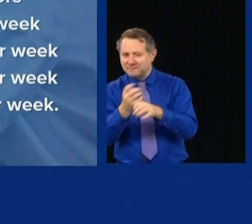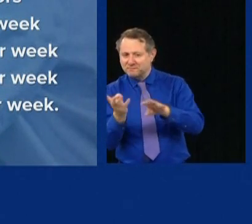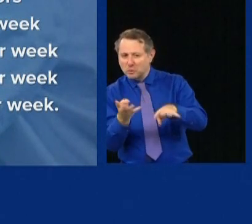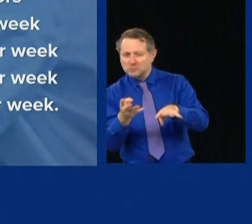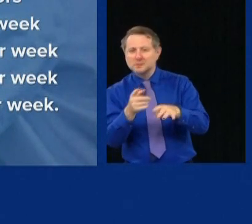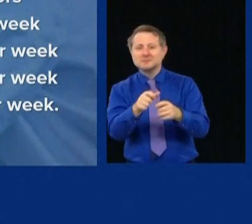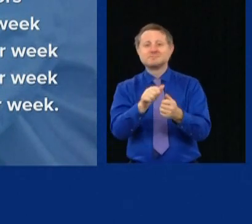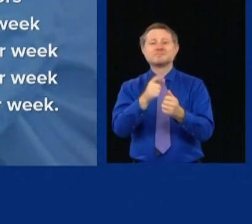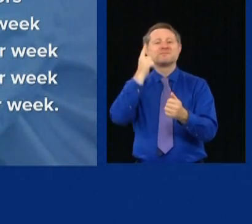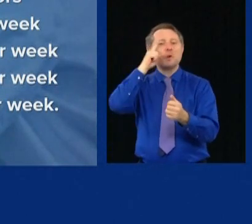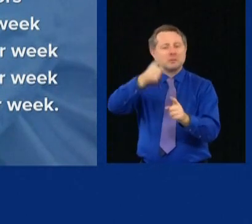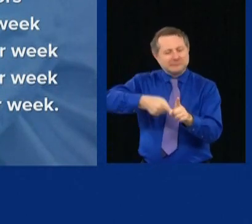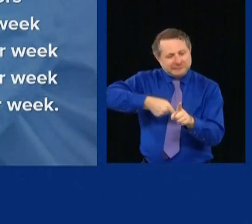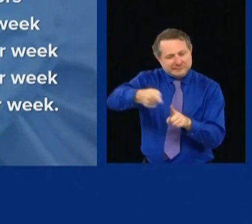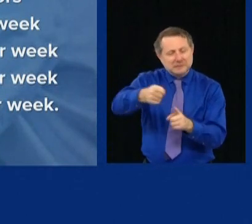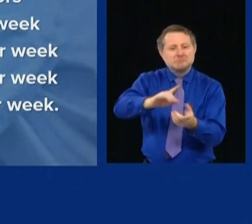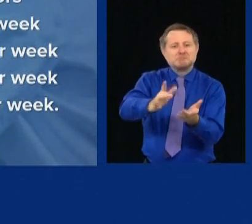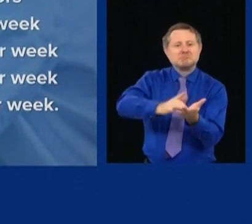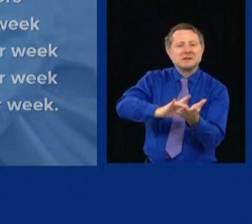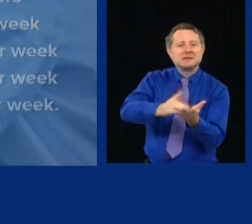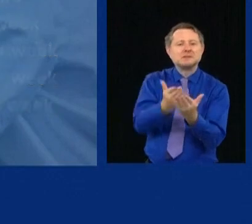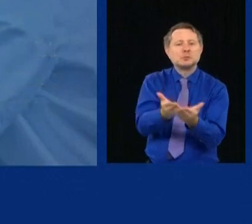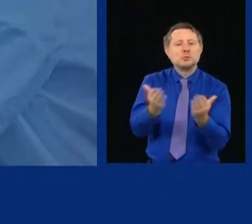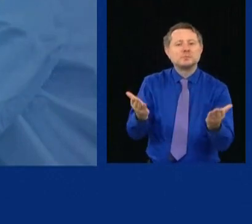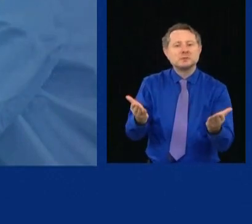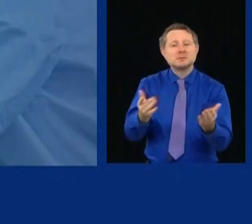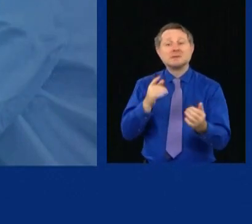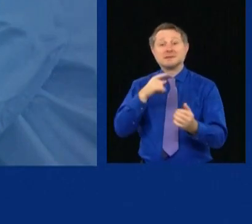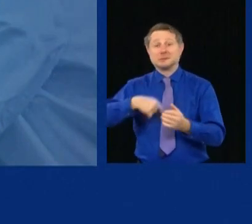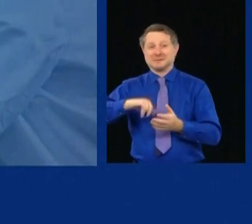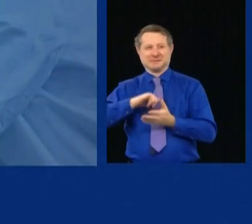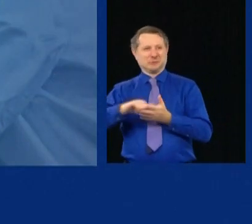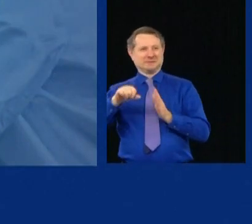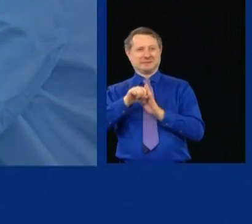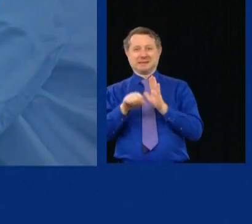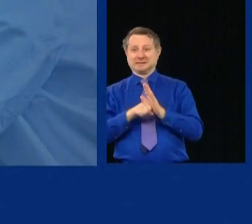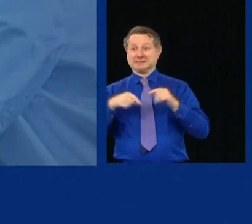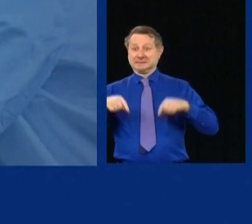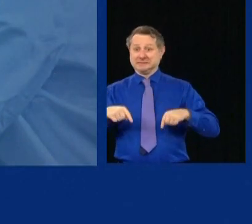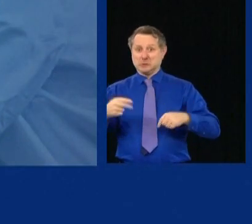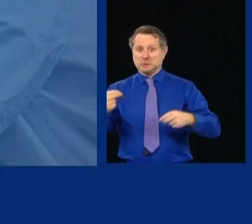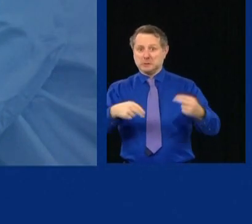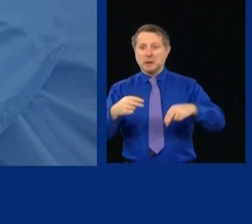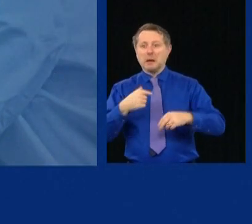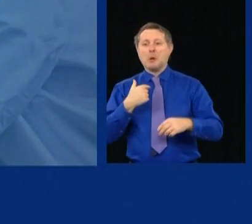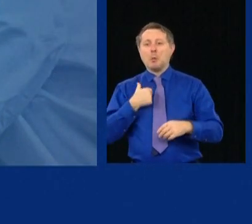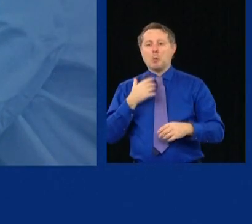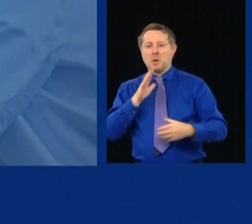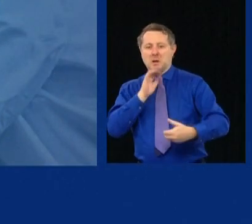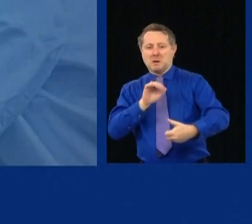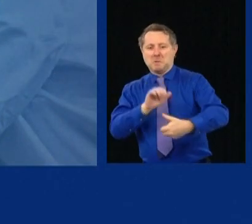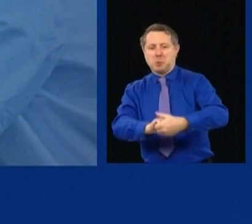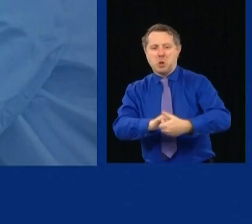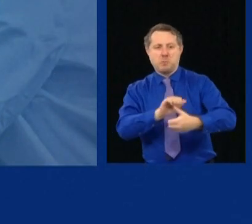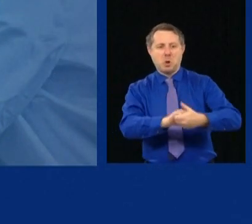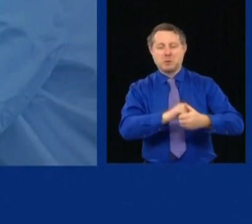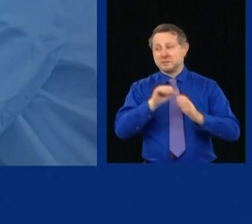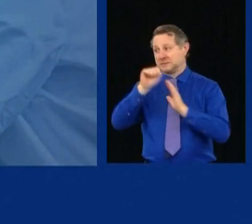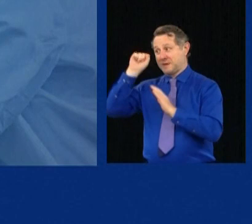BUSINESSES, TO BUILD, TO MANUFACTURE MEDICAL EQUIPMENT